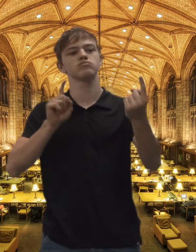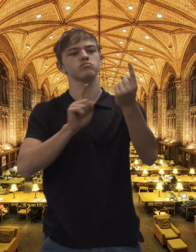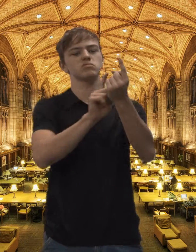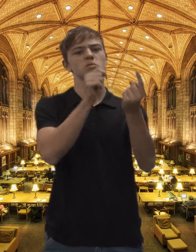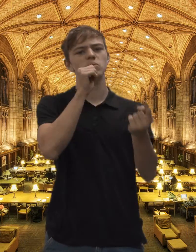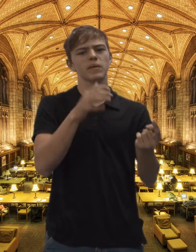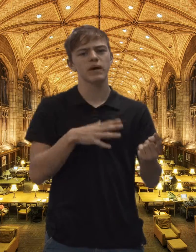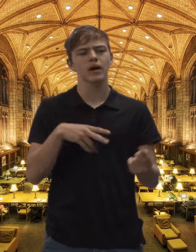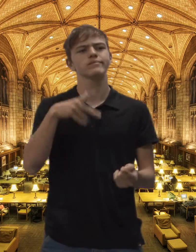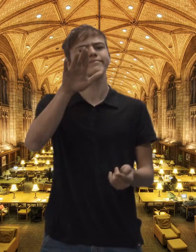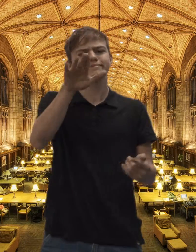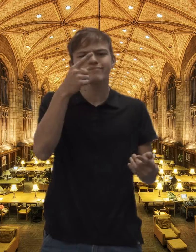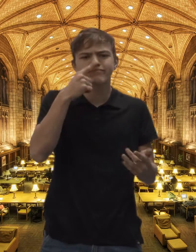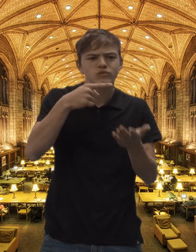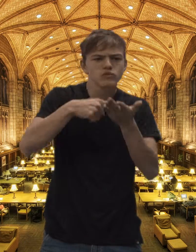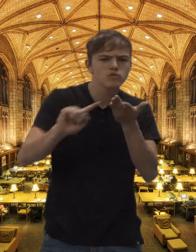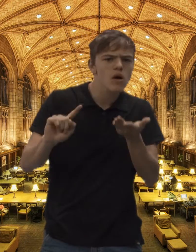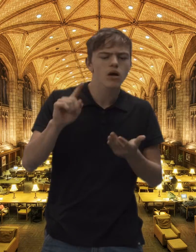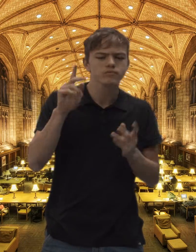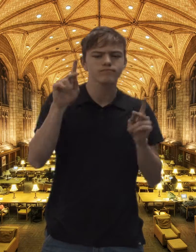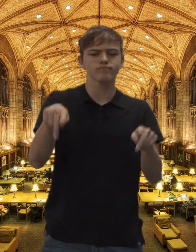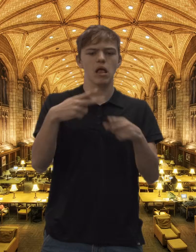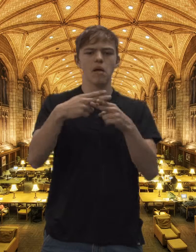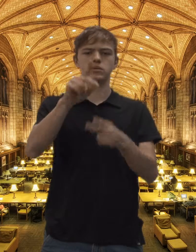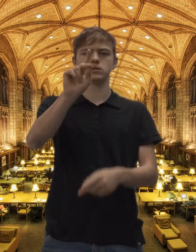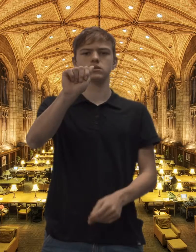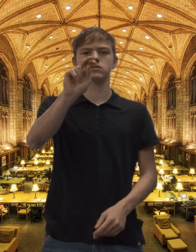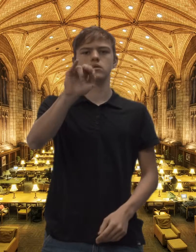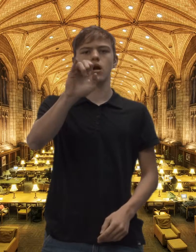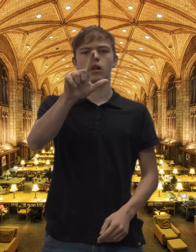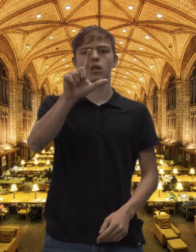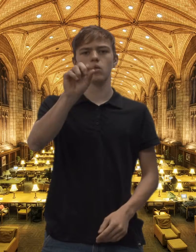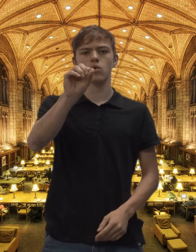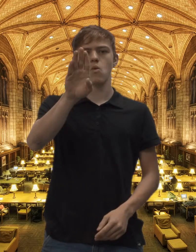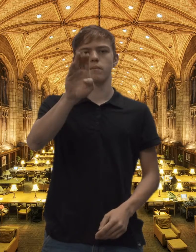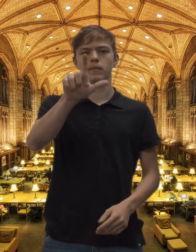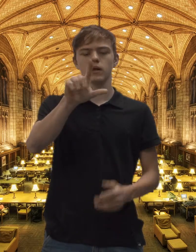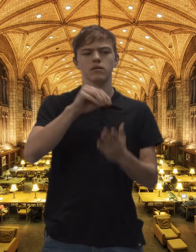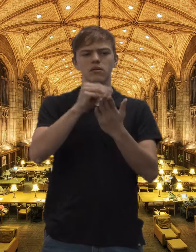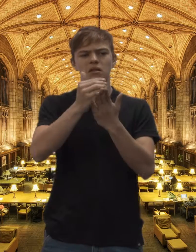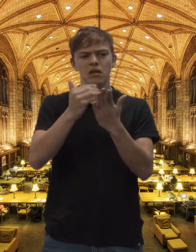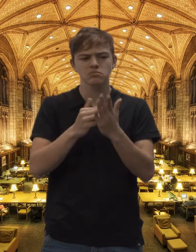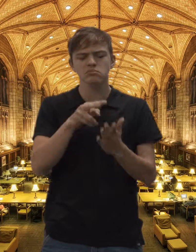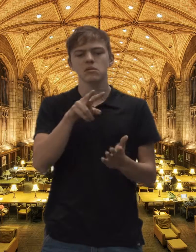Ben approached a woman and he asked the woman, if she wouldn't mind checking the directory for the name, Daniel Lobel.